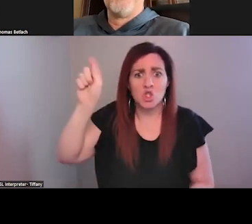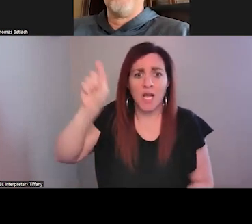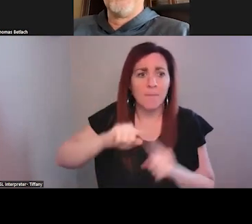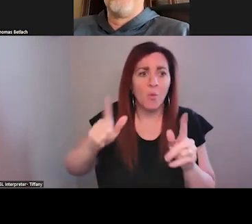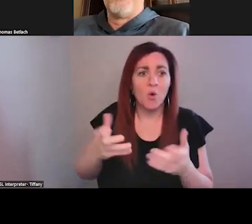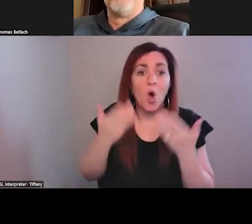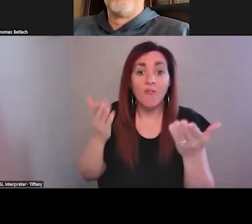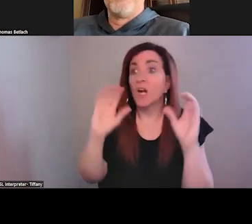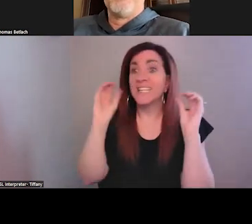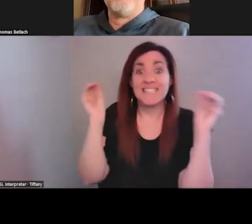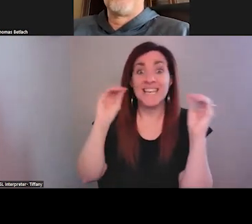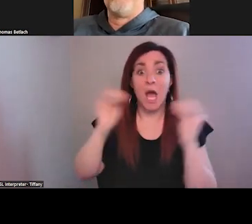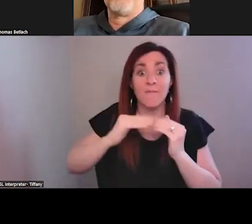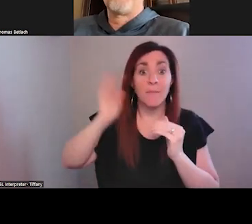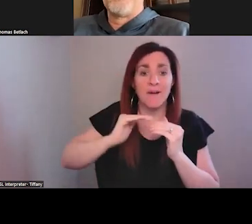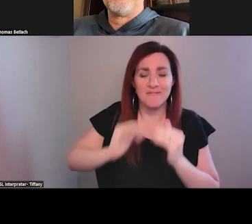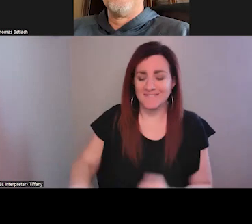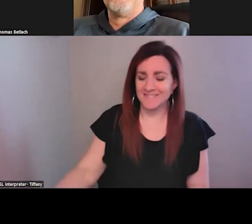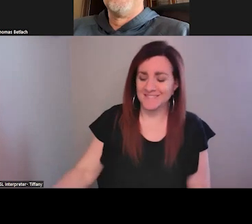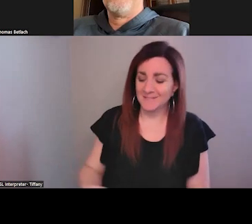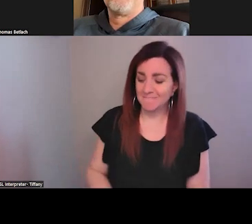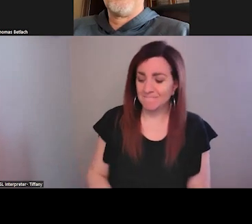NONE OF THE ABOVE. WANTED TO GET AN